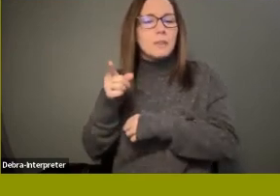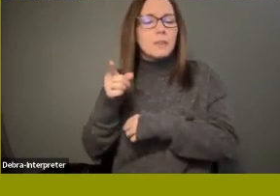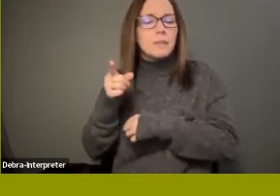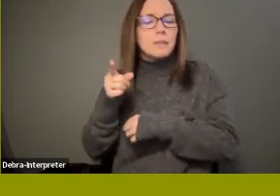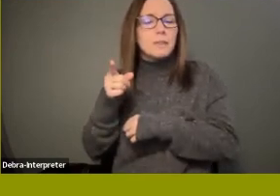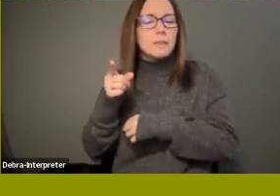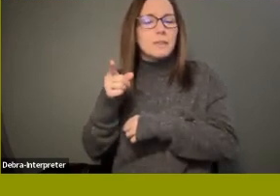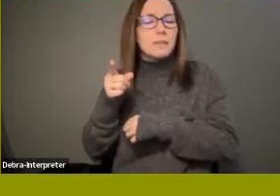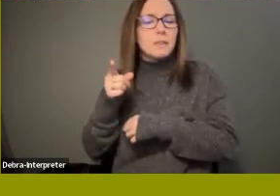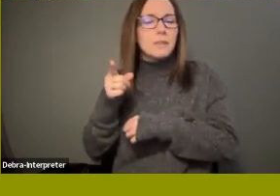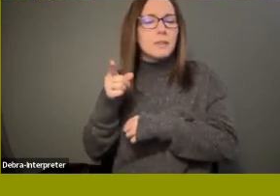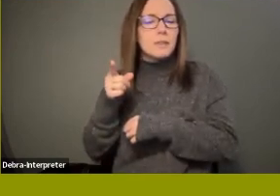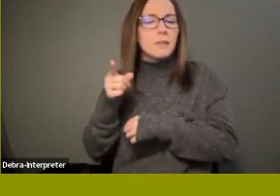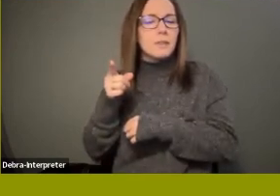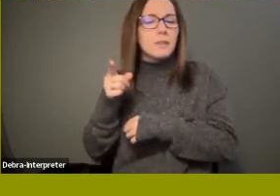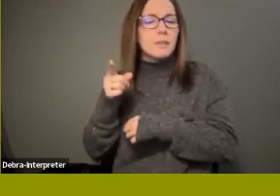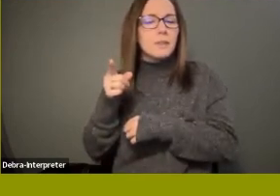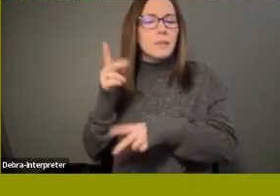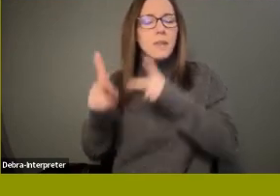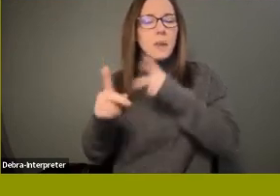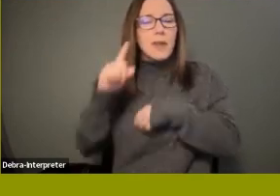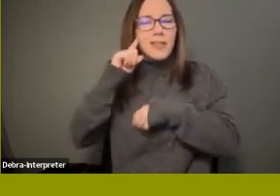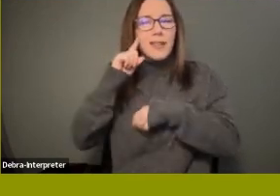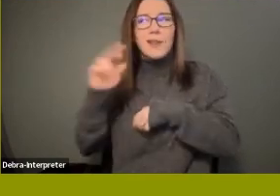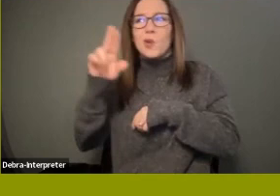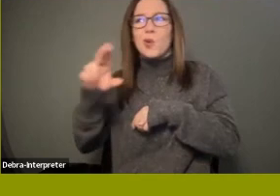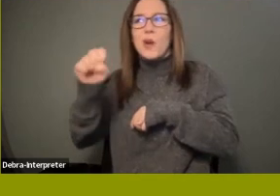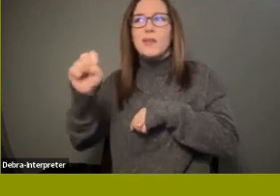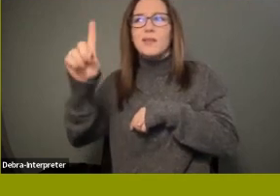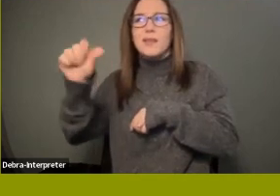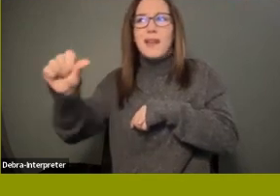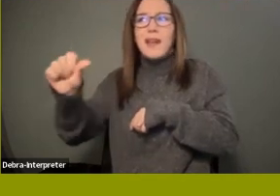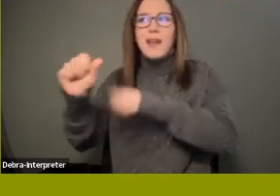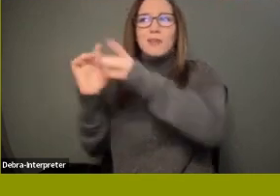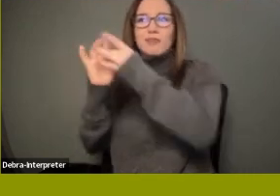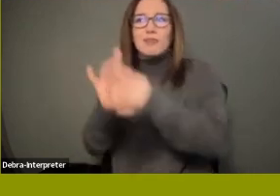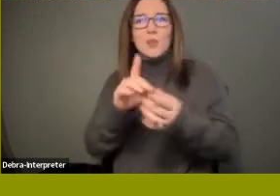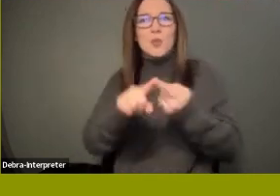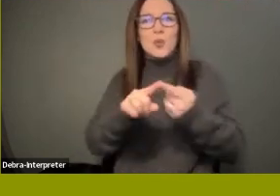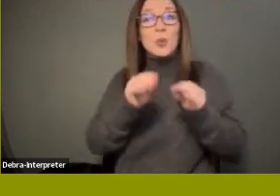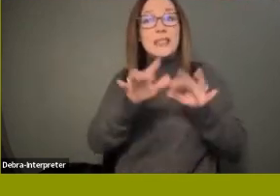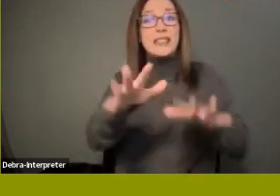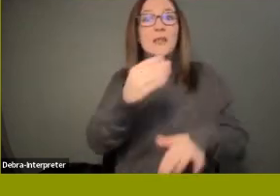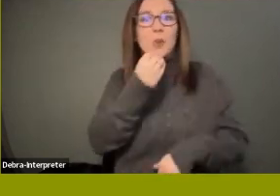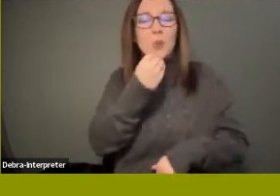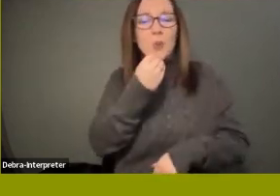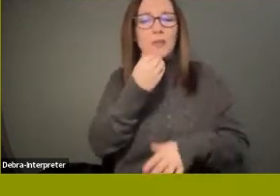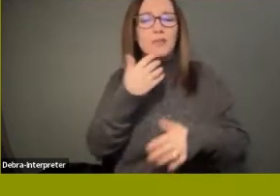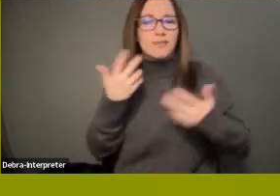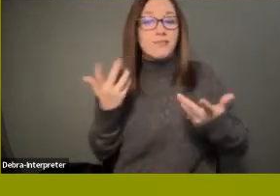resources. Perhaps you can take a moment to touch on those, sea food. I don't think people necessarily